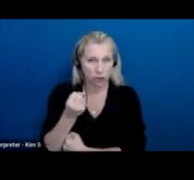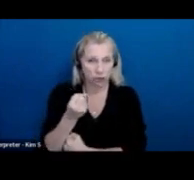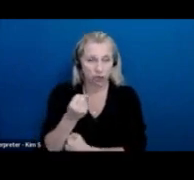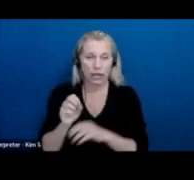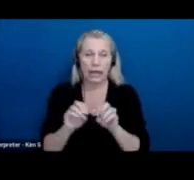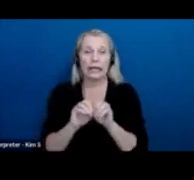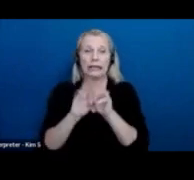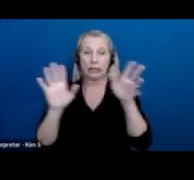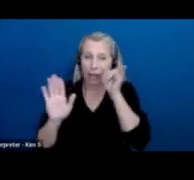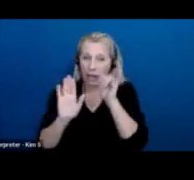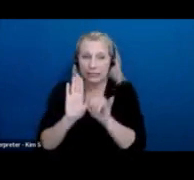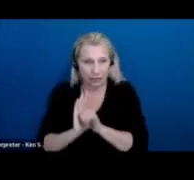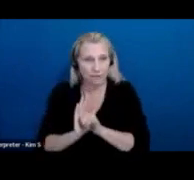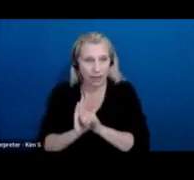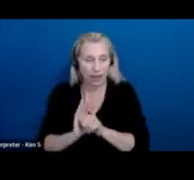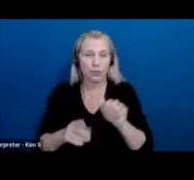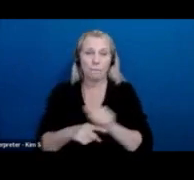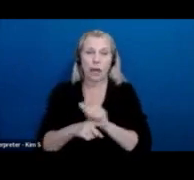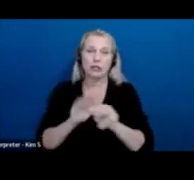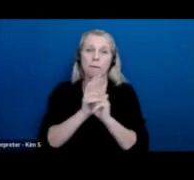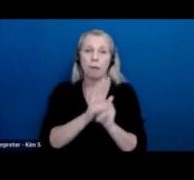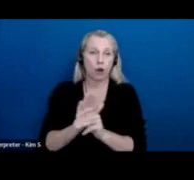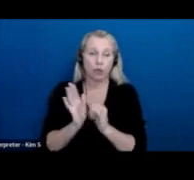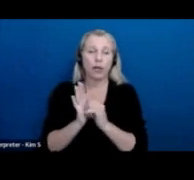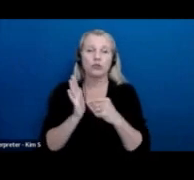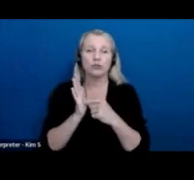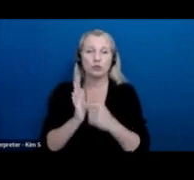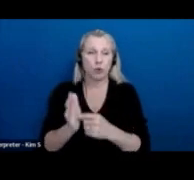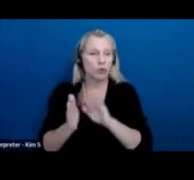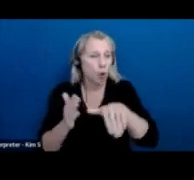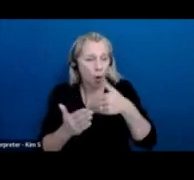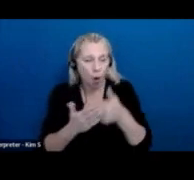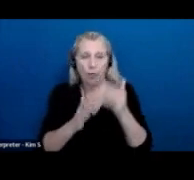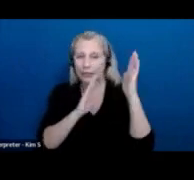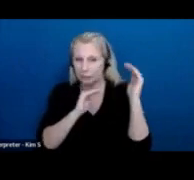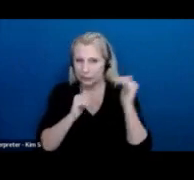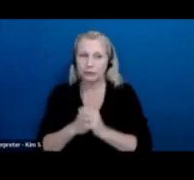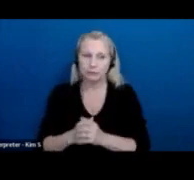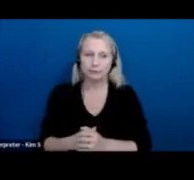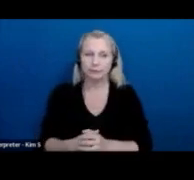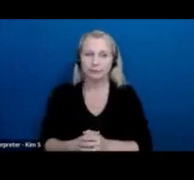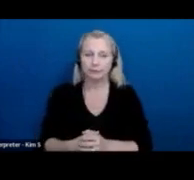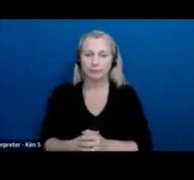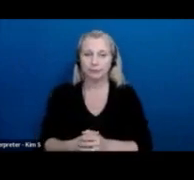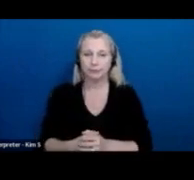a practice model that outlines all the expectations. Additionally, we need wraparound